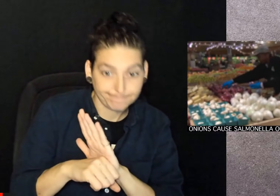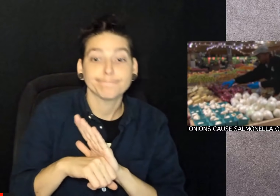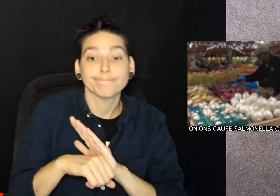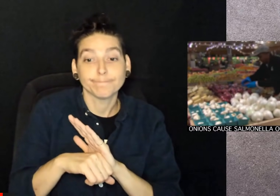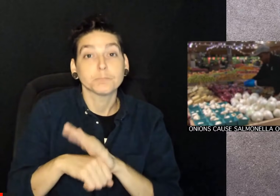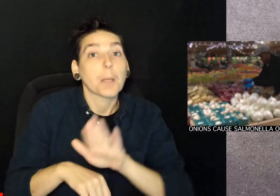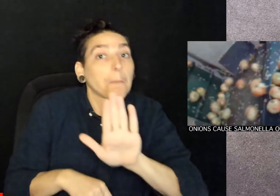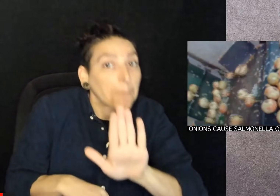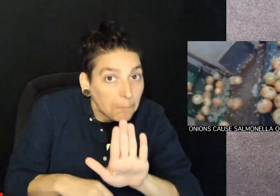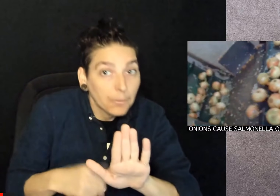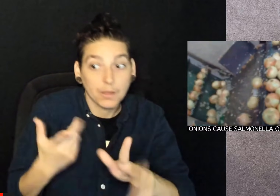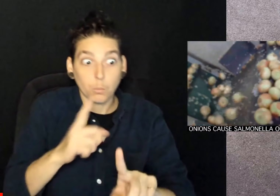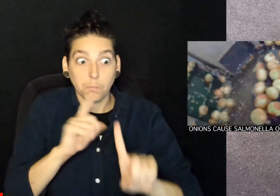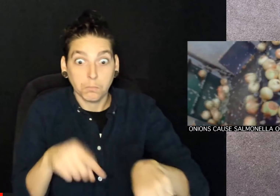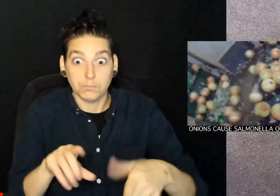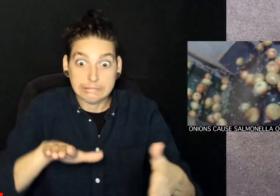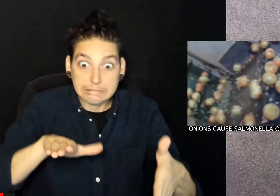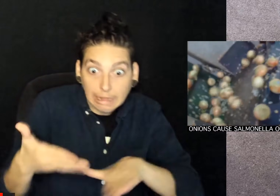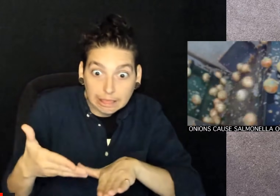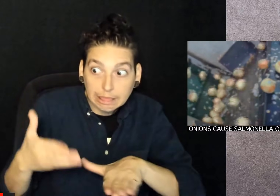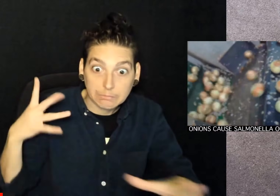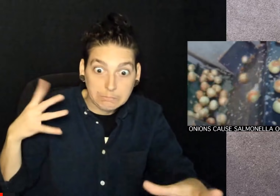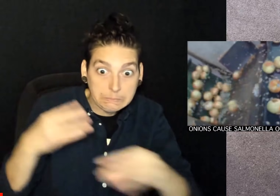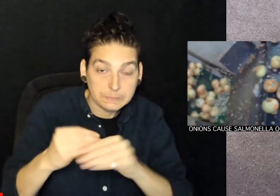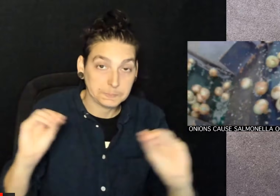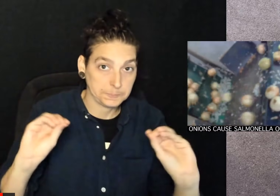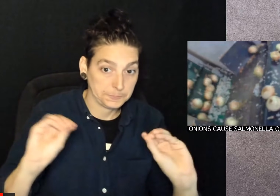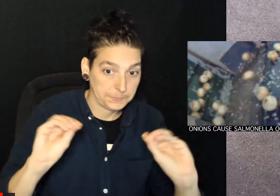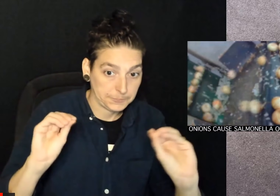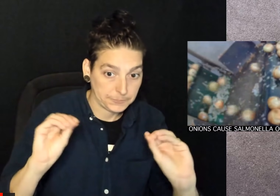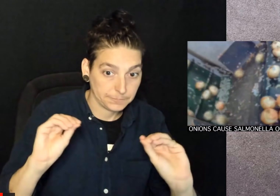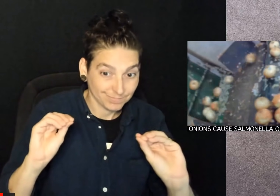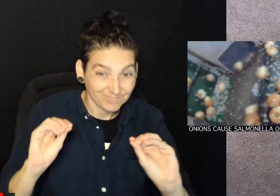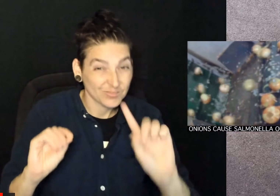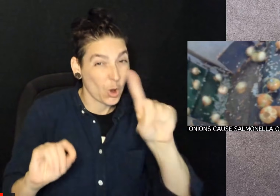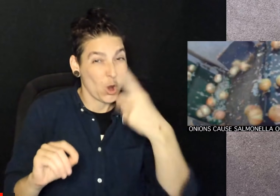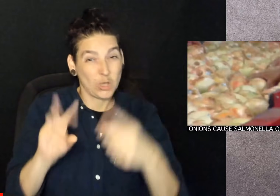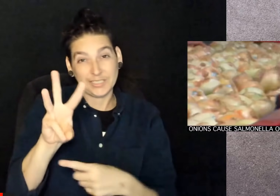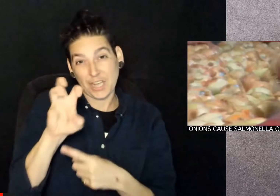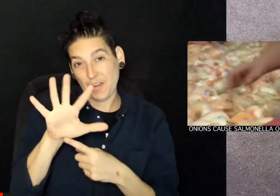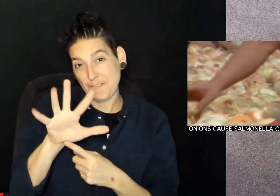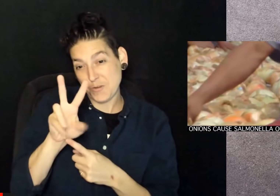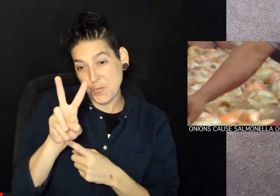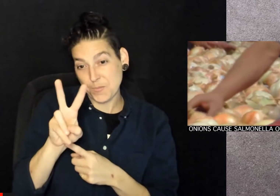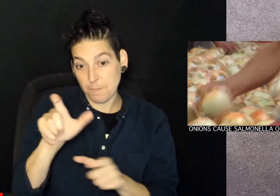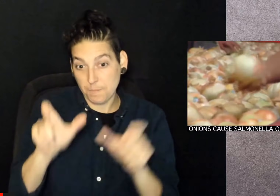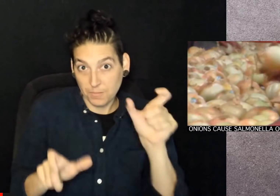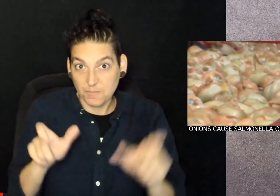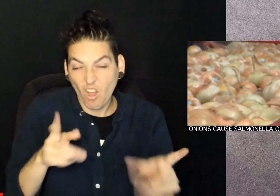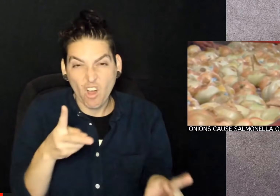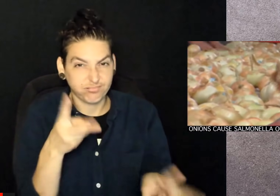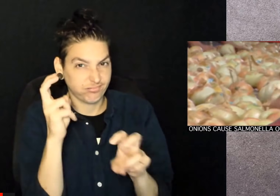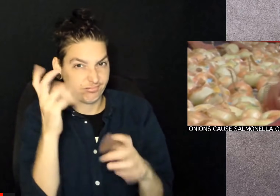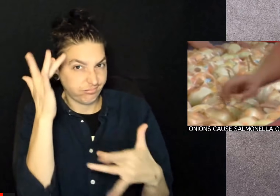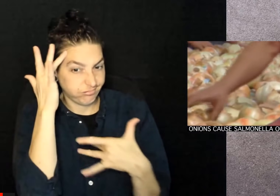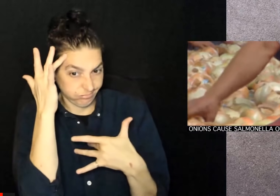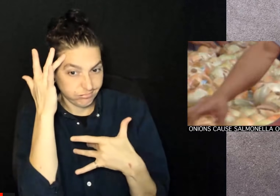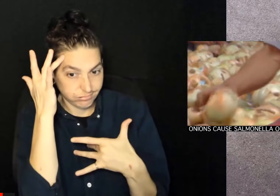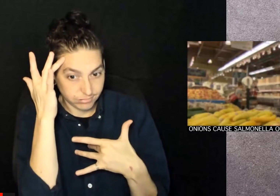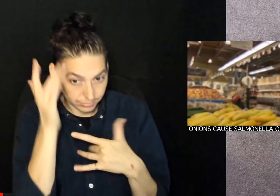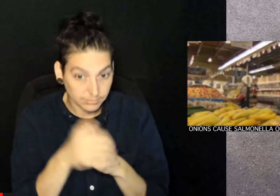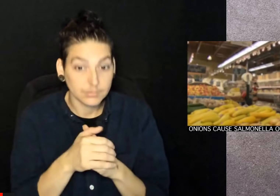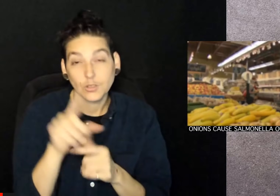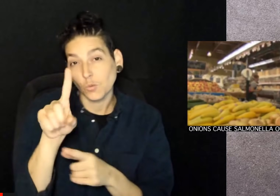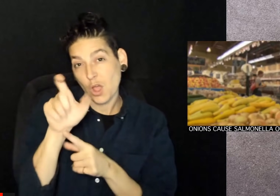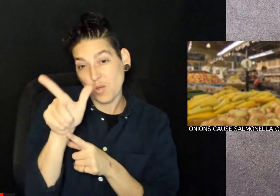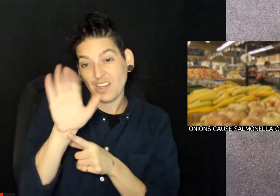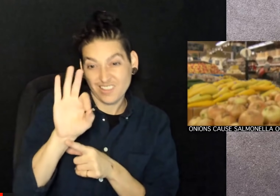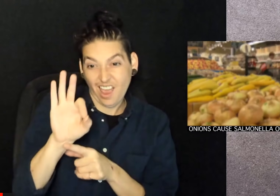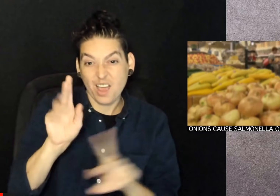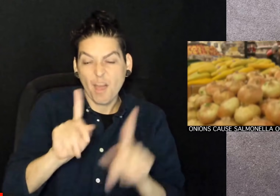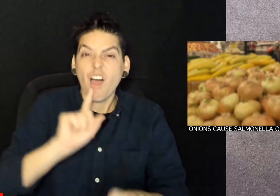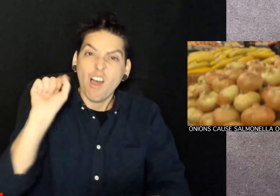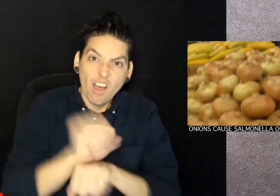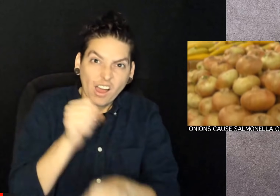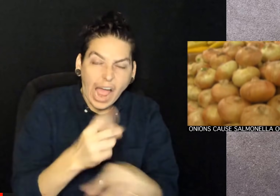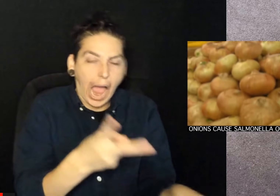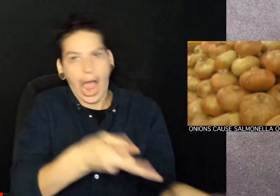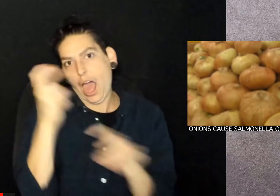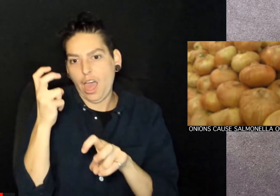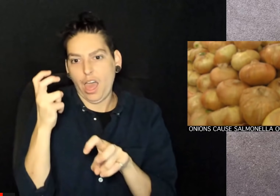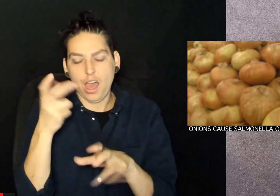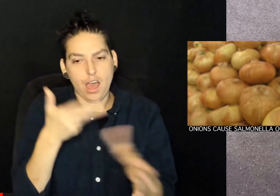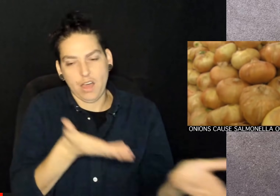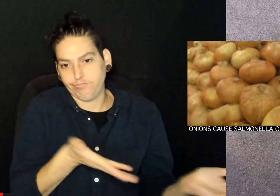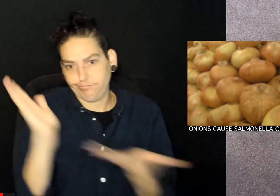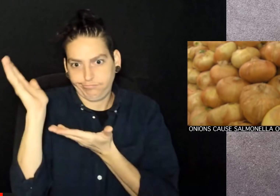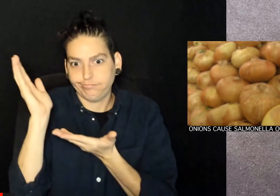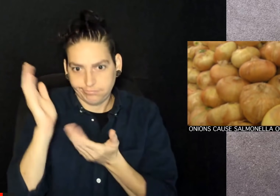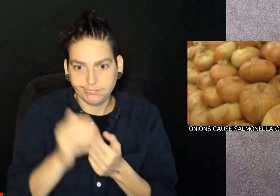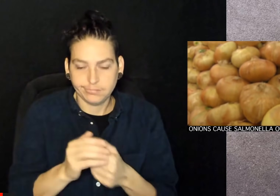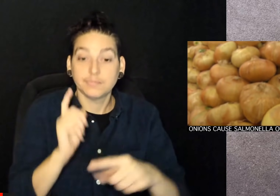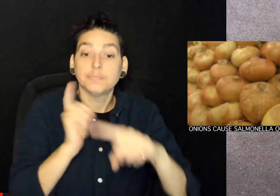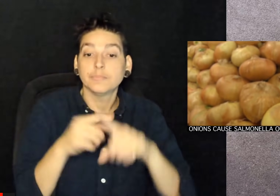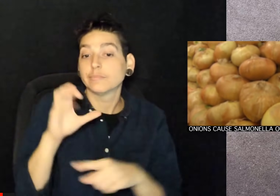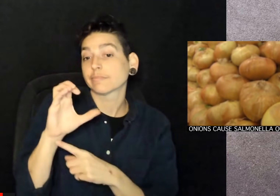in 37 states no deaths have been reported but 652 people have gotten sick 129 people